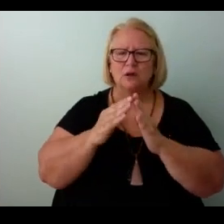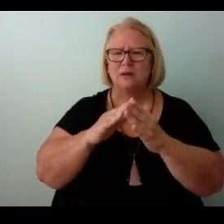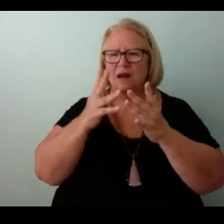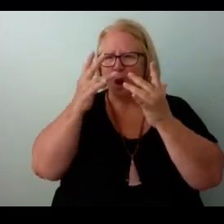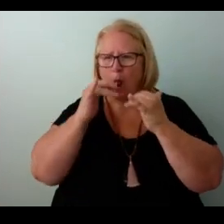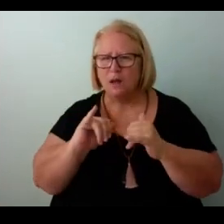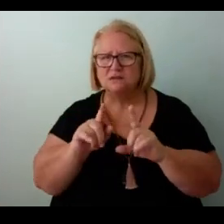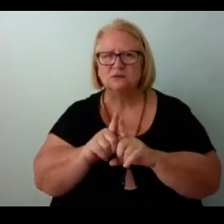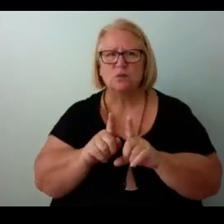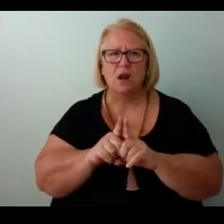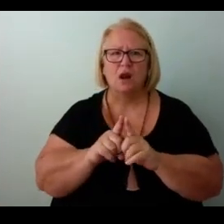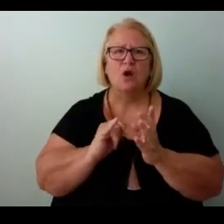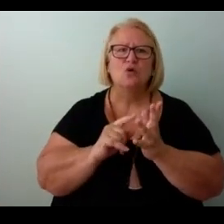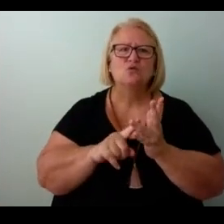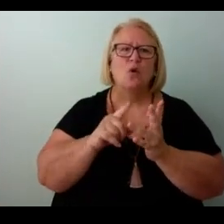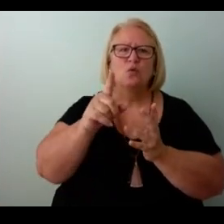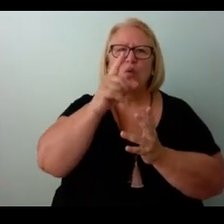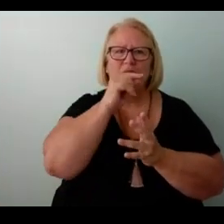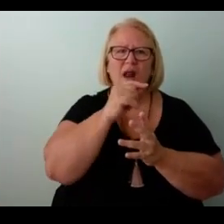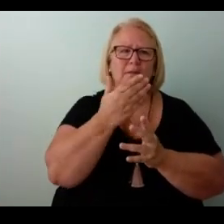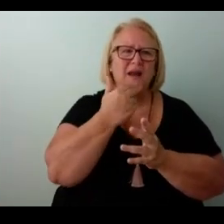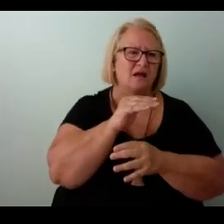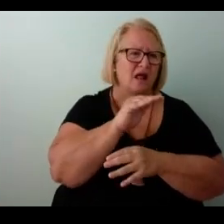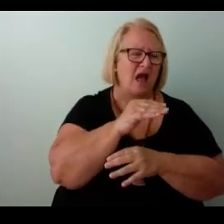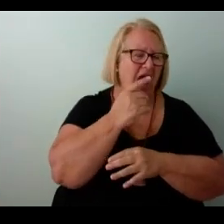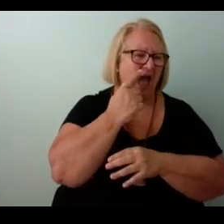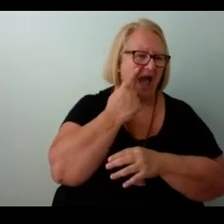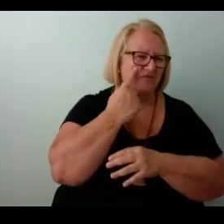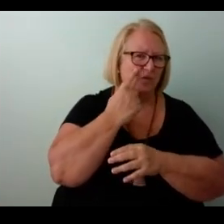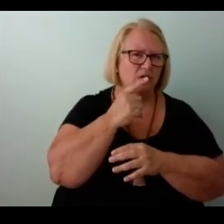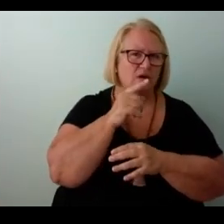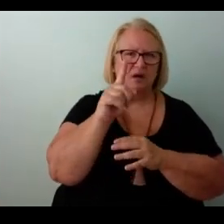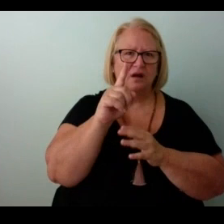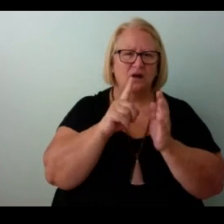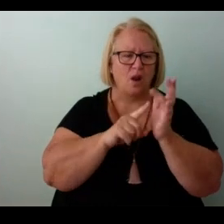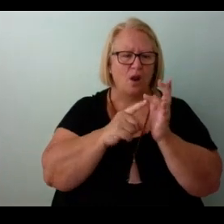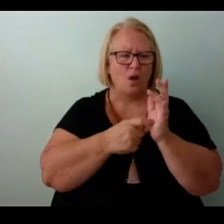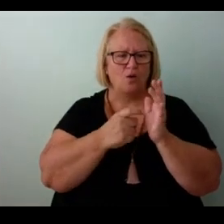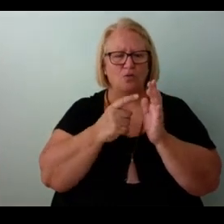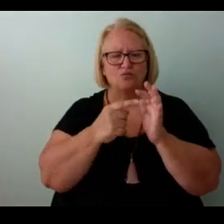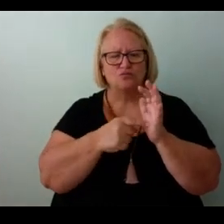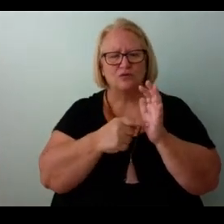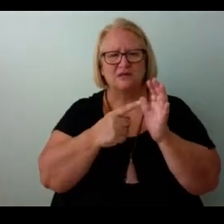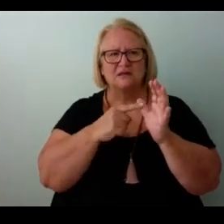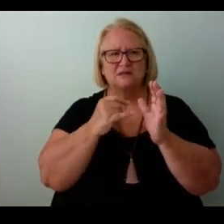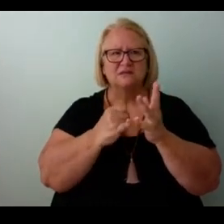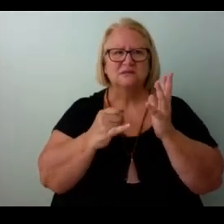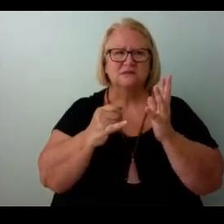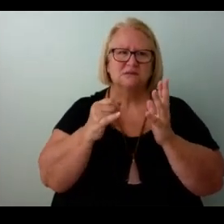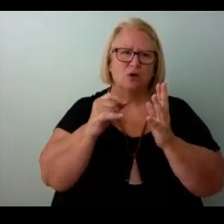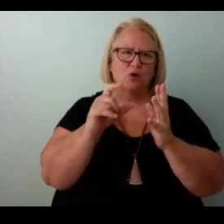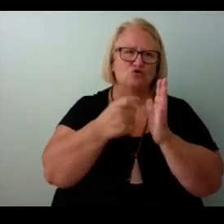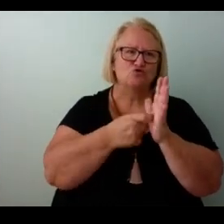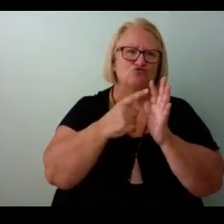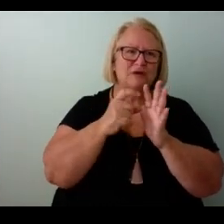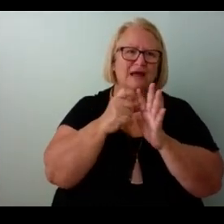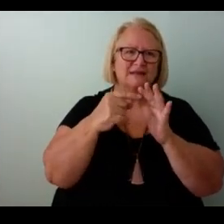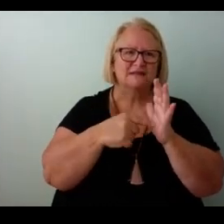So please feel free to go on and find Loretta's credit reporting webinar on that to get some further information there.